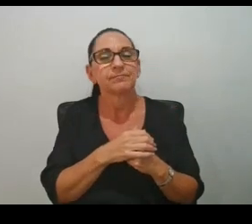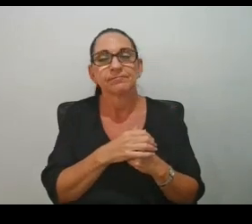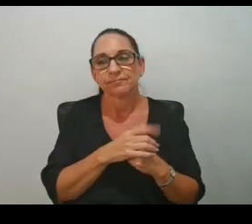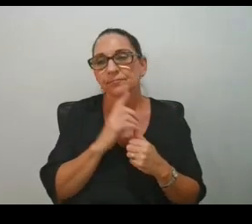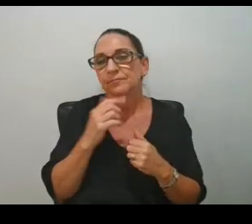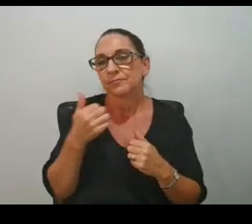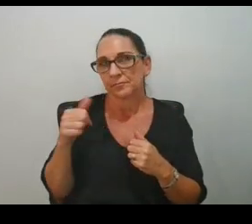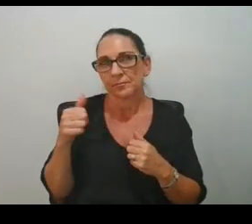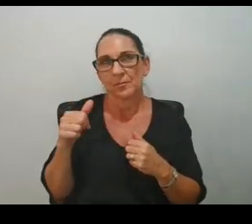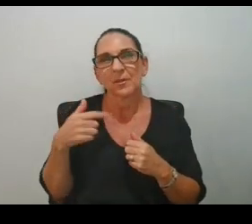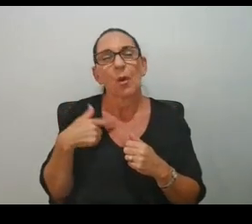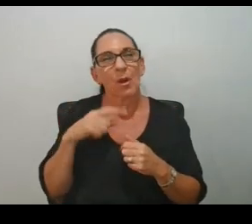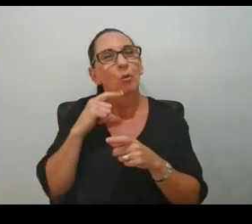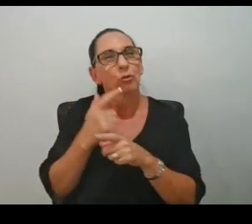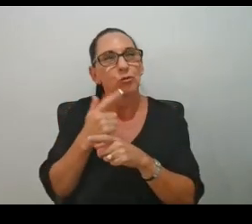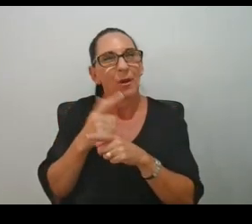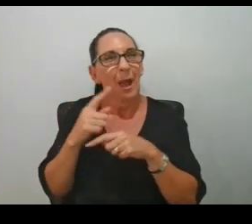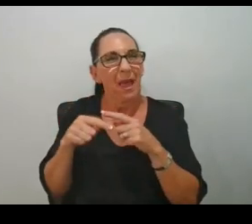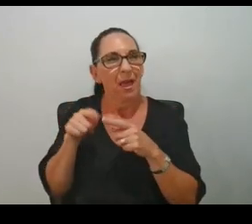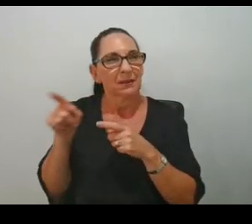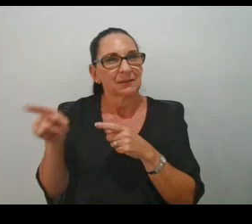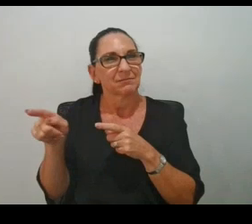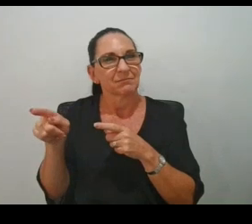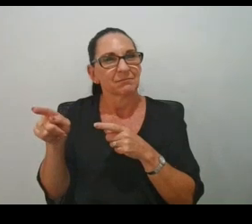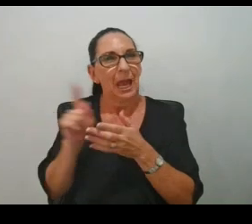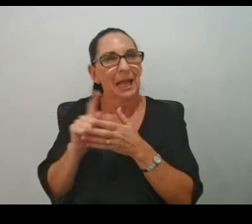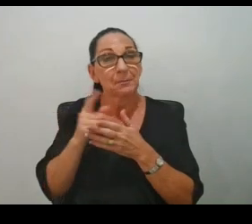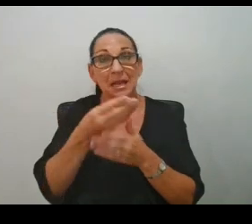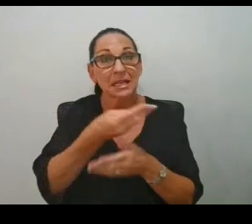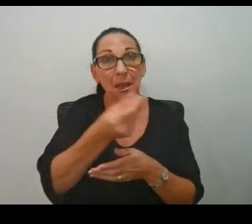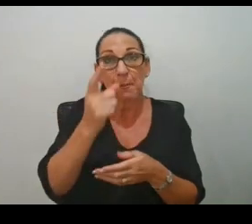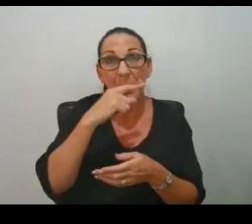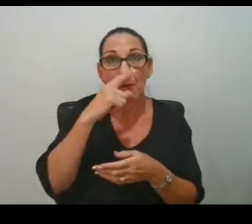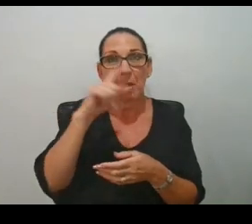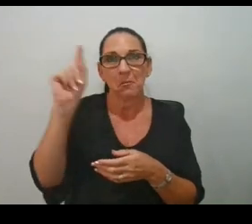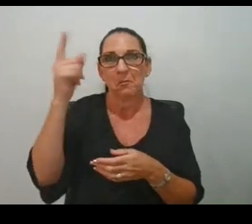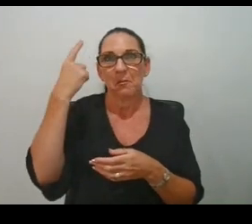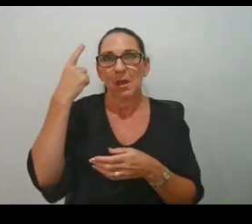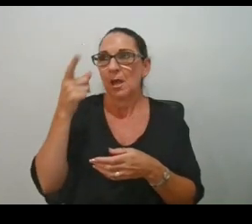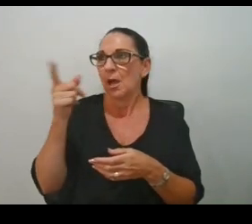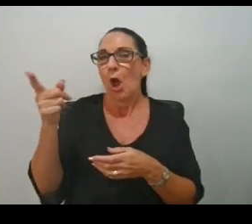supplies and in-house stuff but some people may get a lawyer who's employed by legal aid